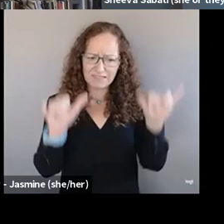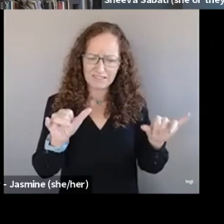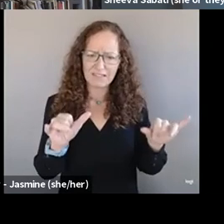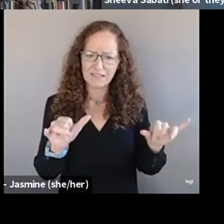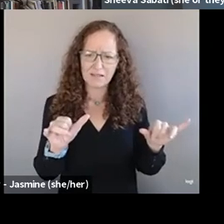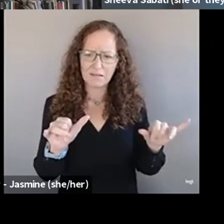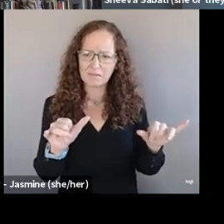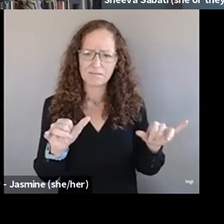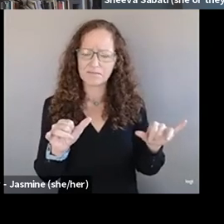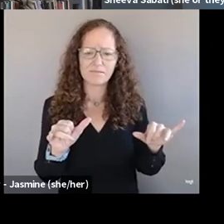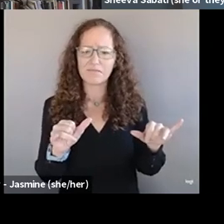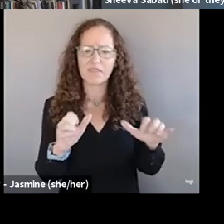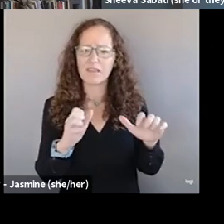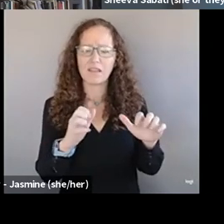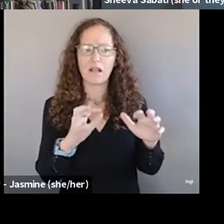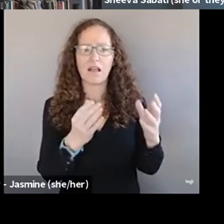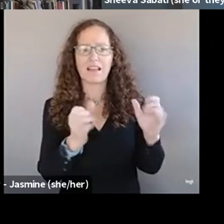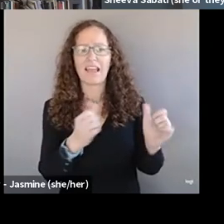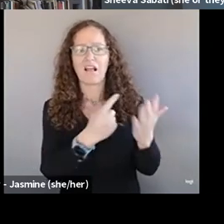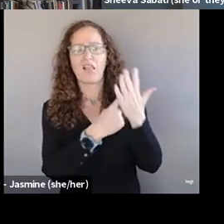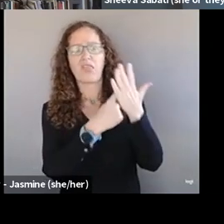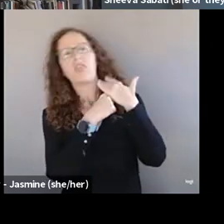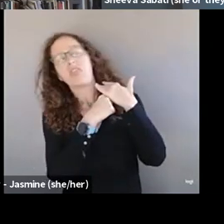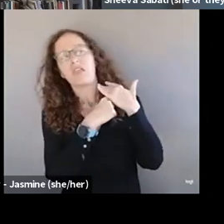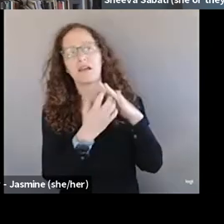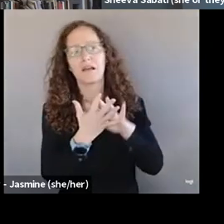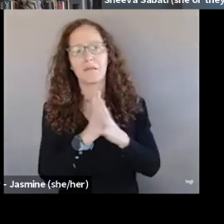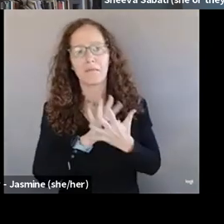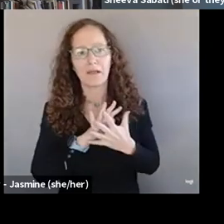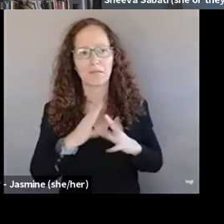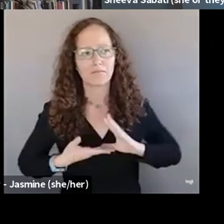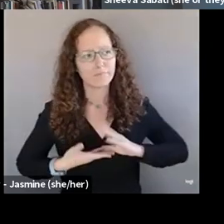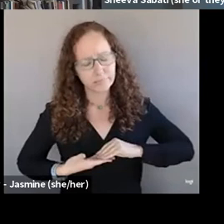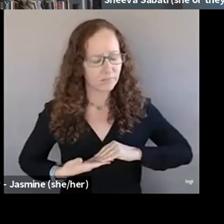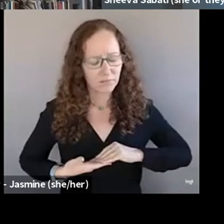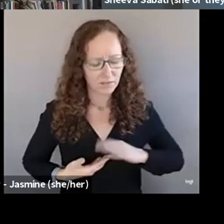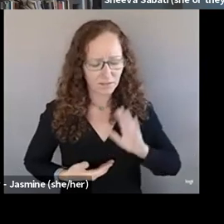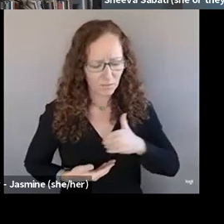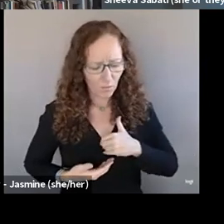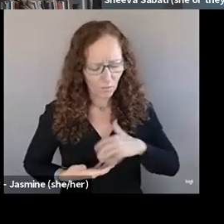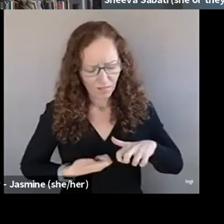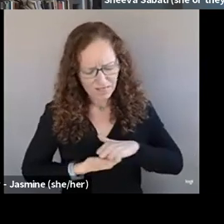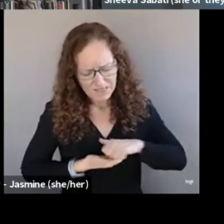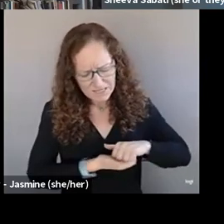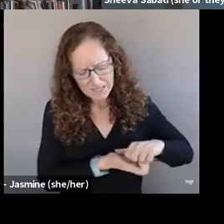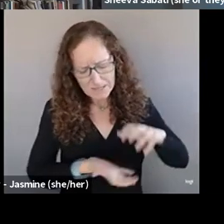out of us? And maybe I'll turn the lead. But if Medina and Shiva also want to add into that, what are those protective